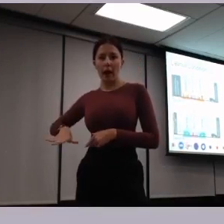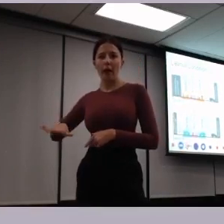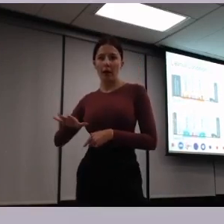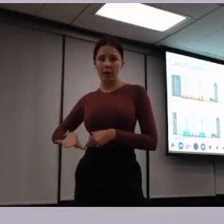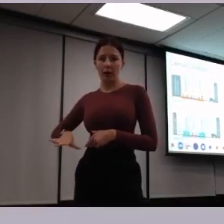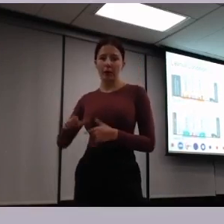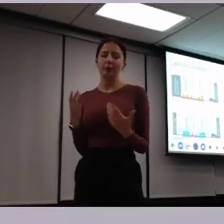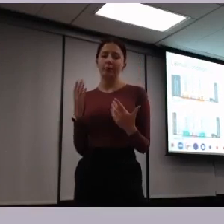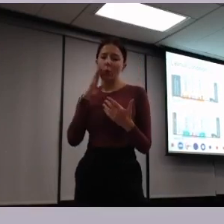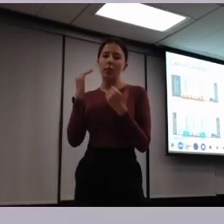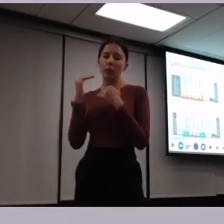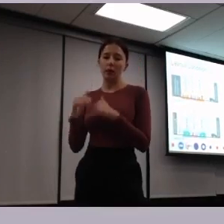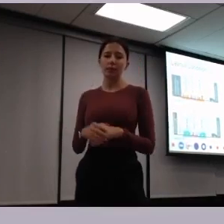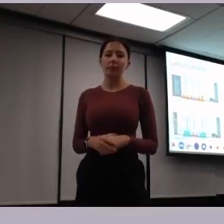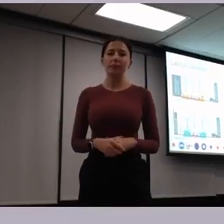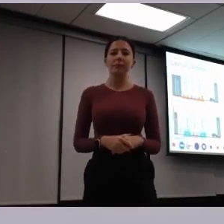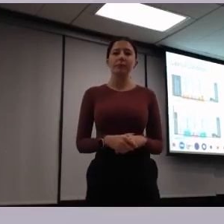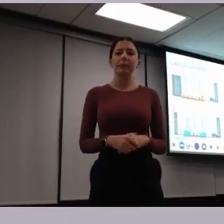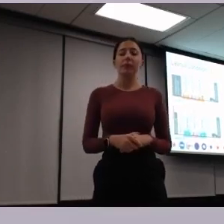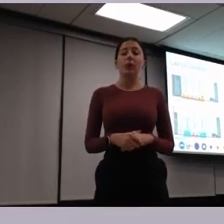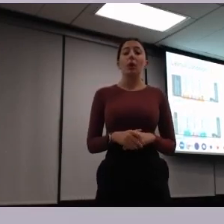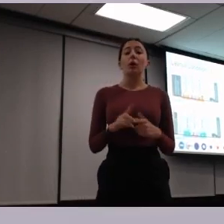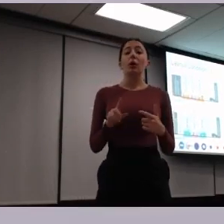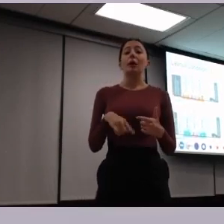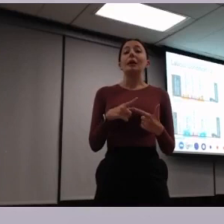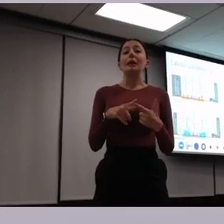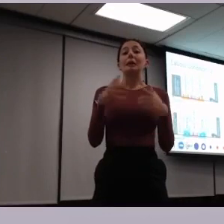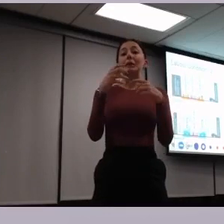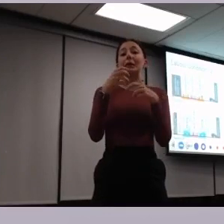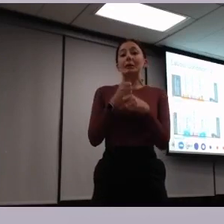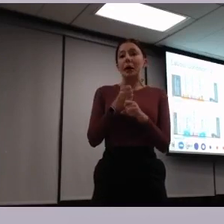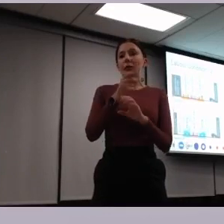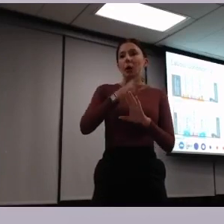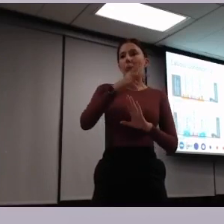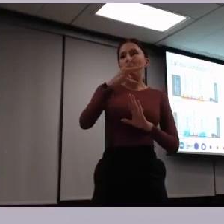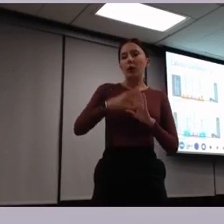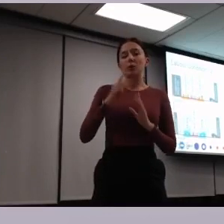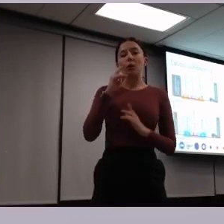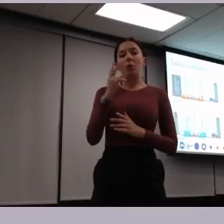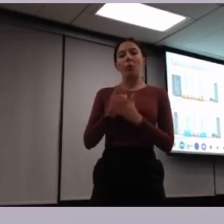Two considers consolidating programs on both ends of the block